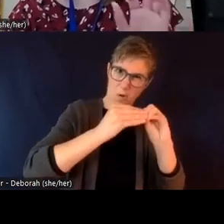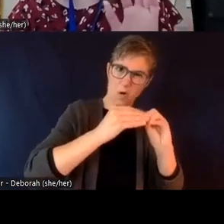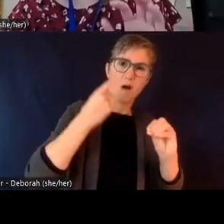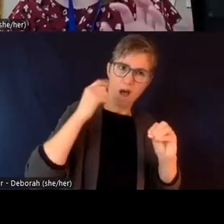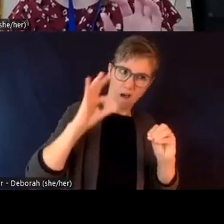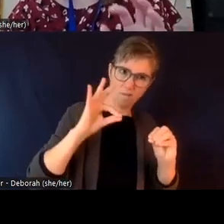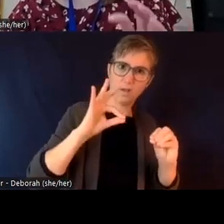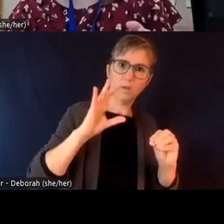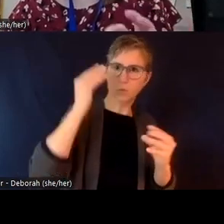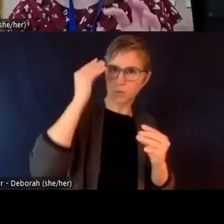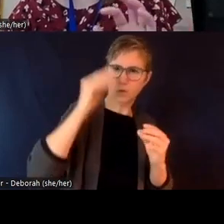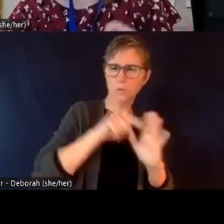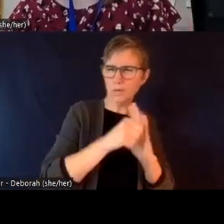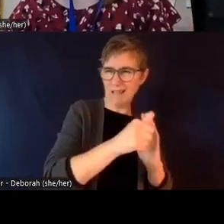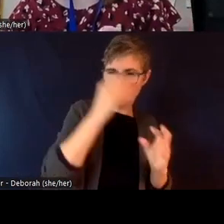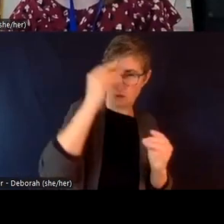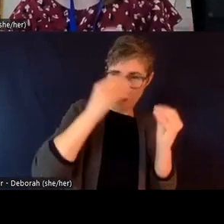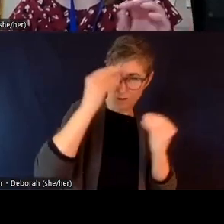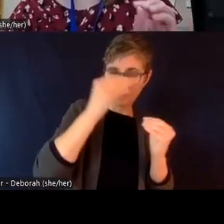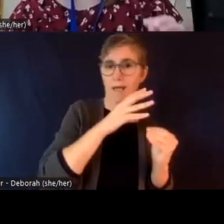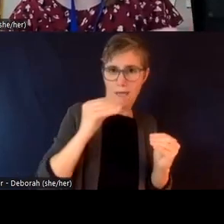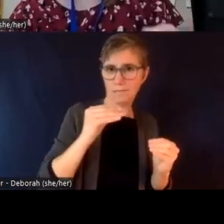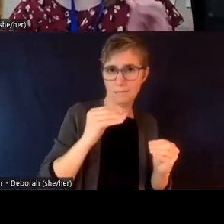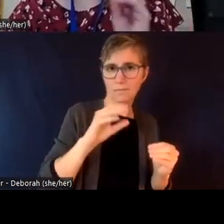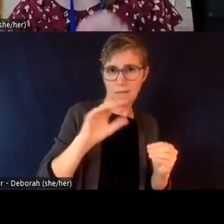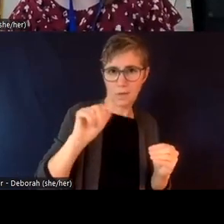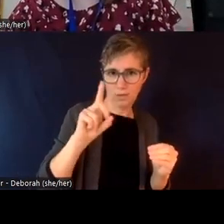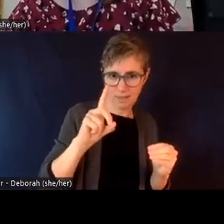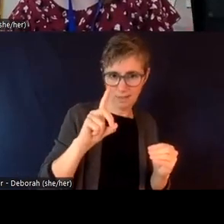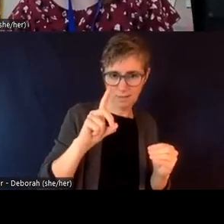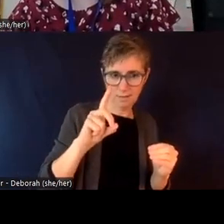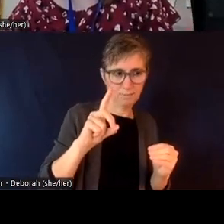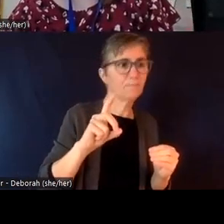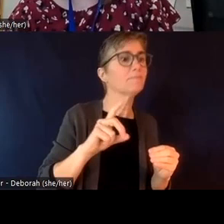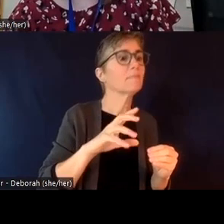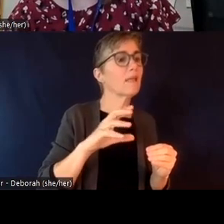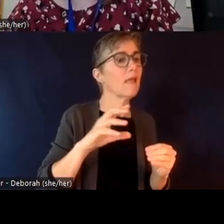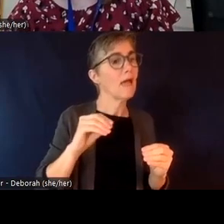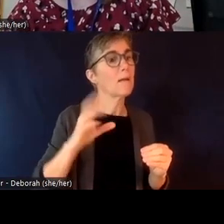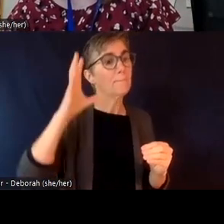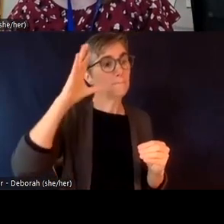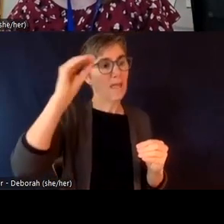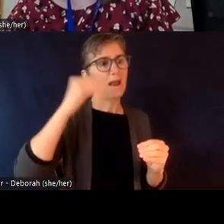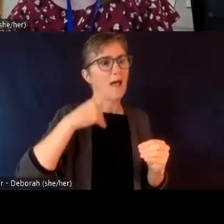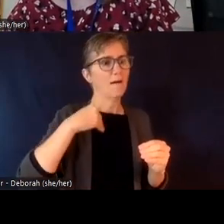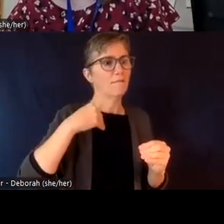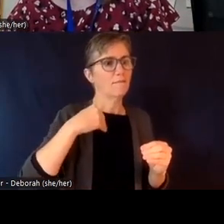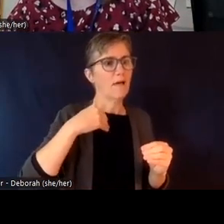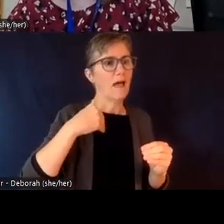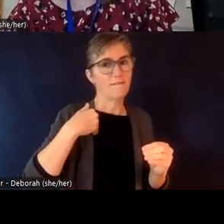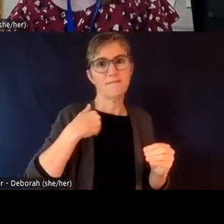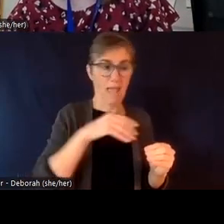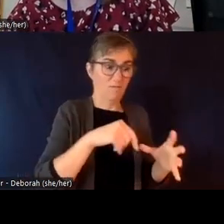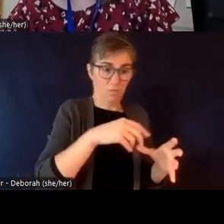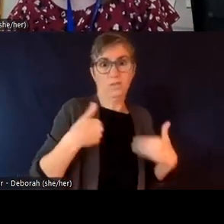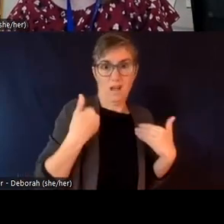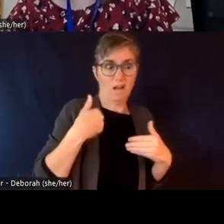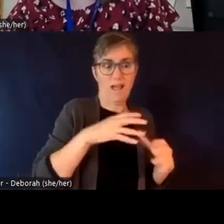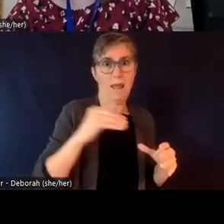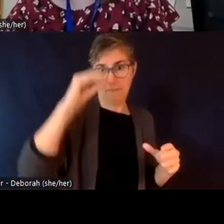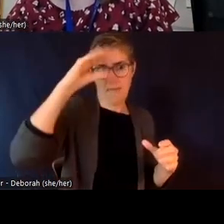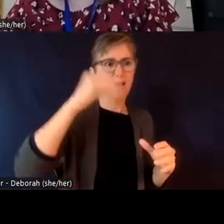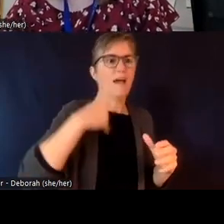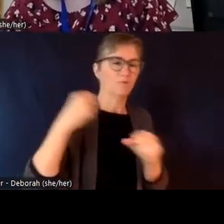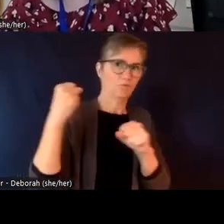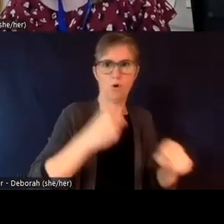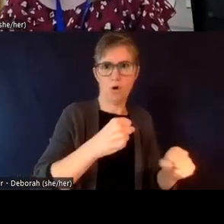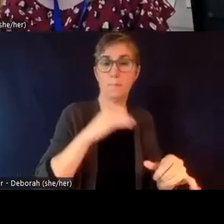and emerging adults and men had the highest odds of suicidal thoughts and binge drinking.